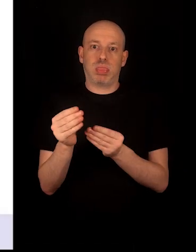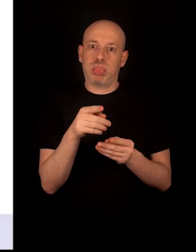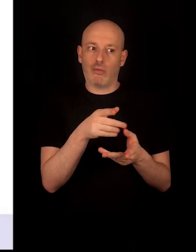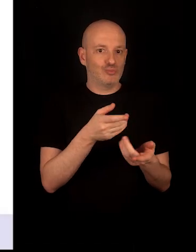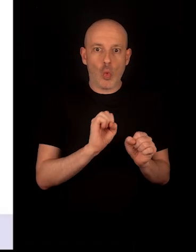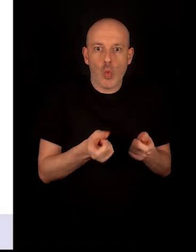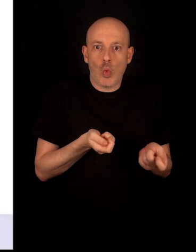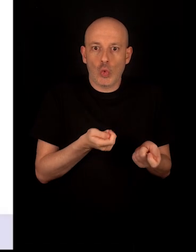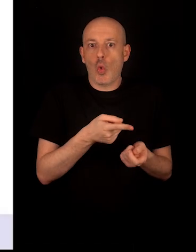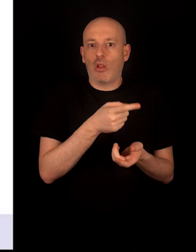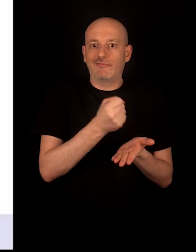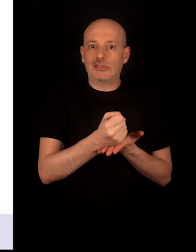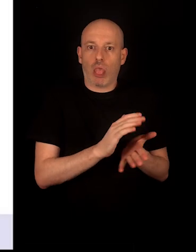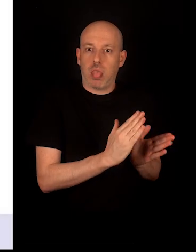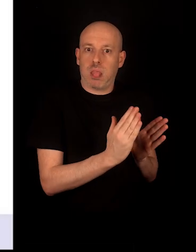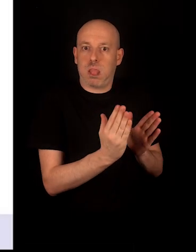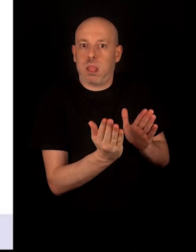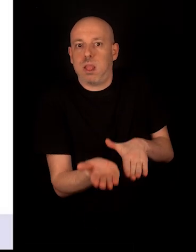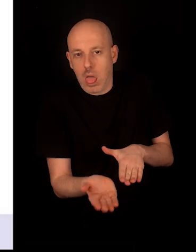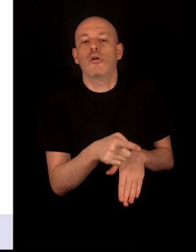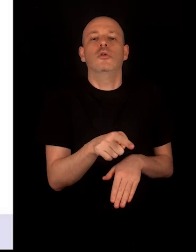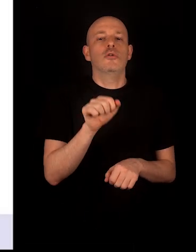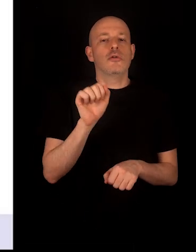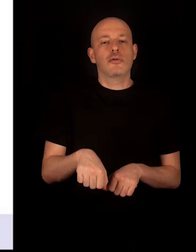So, if you require a visa and there's a delay there,